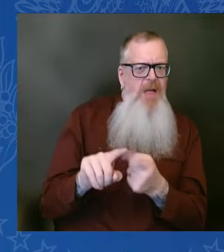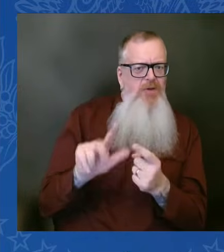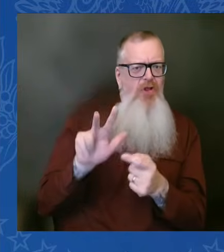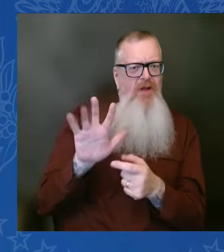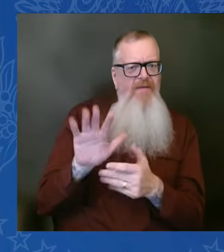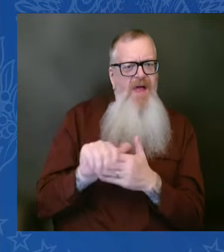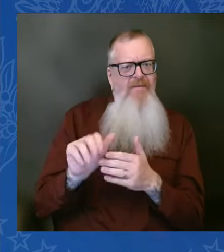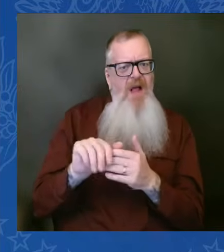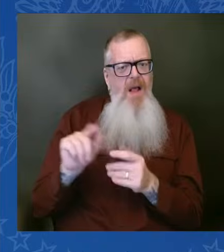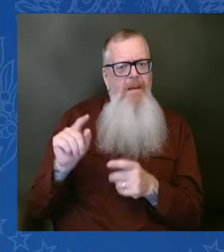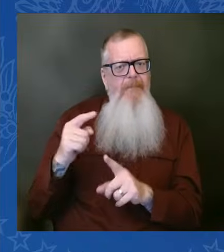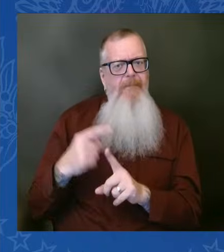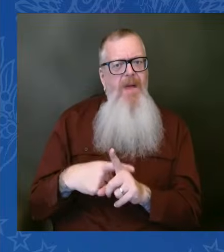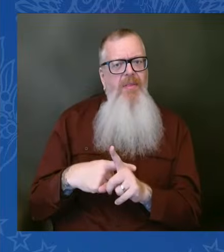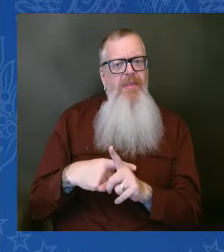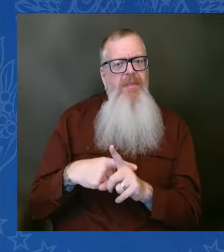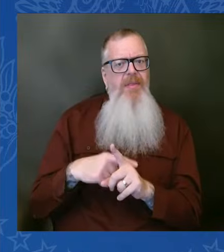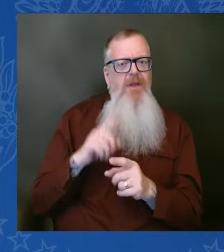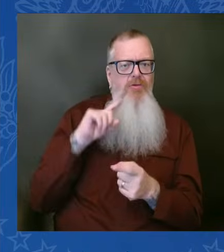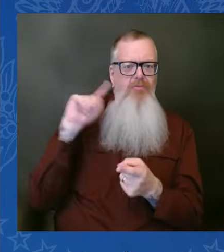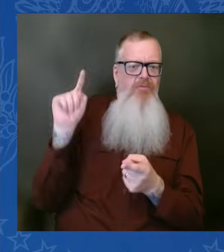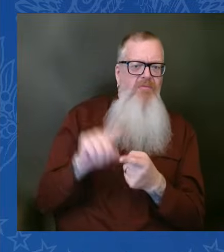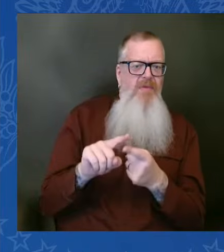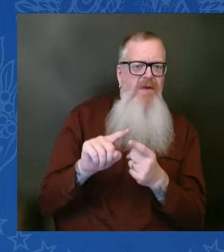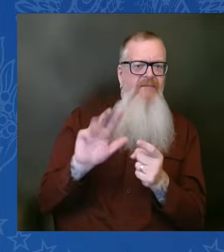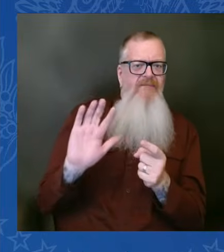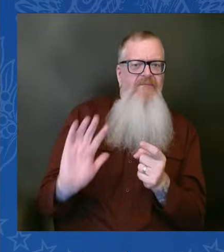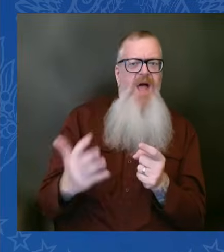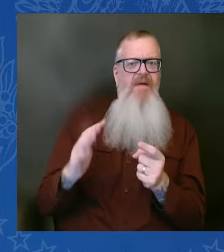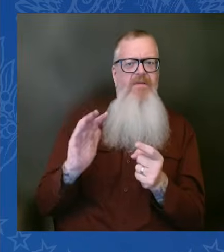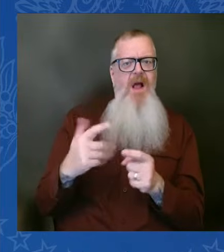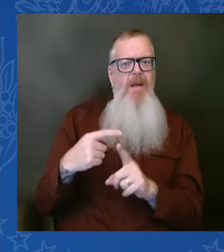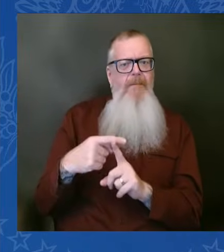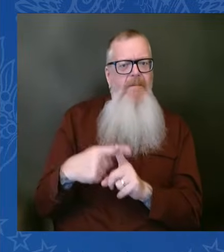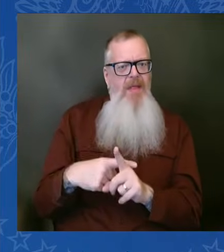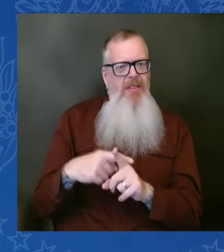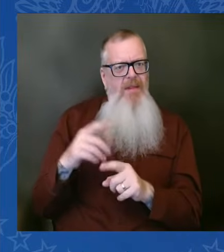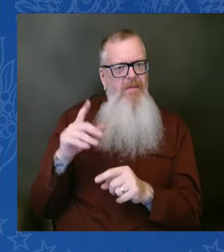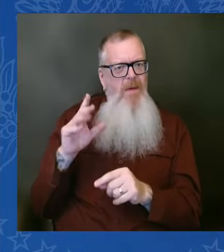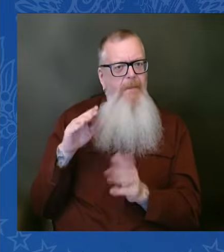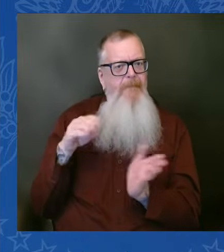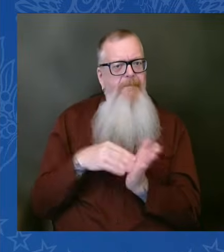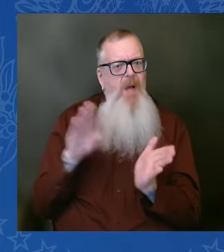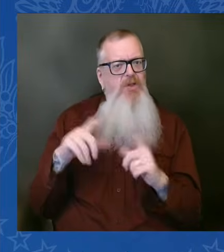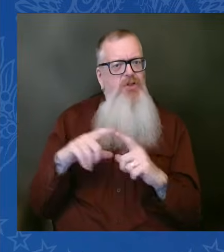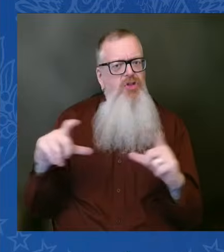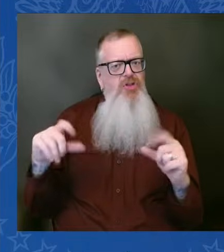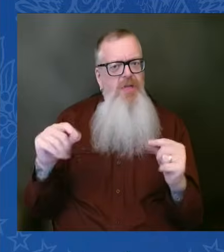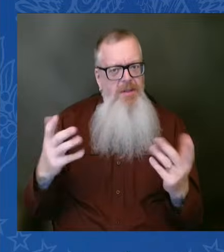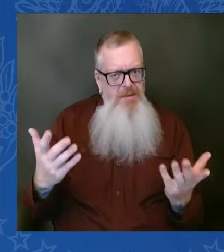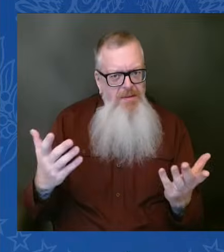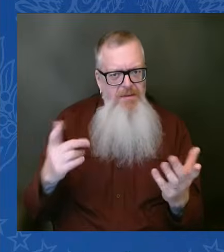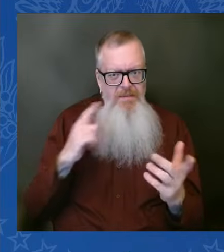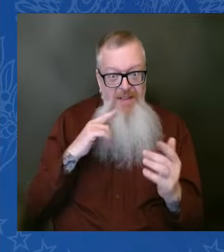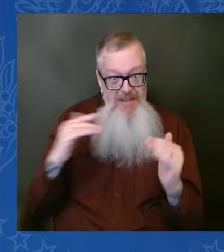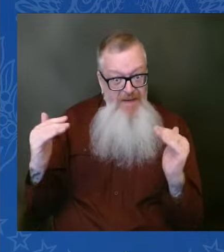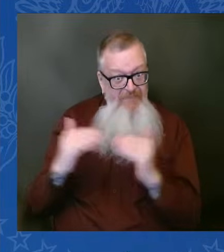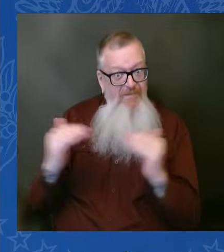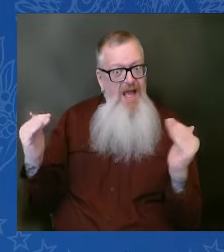It costs the banks a lot of money, but it was fair. Thirty-five bucks to deal with an overdraft.